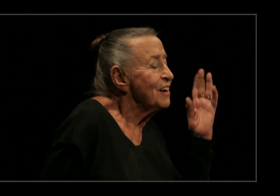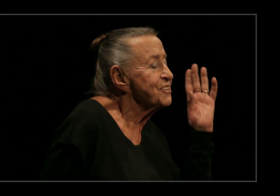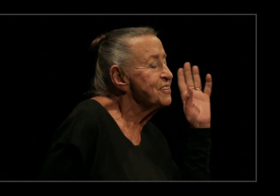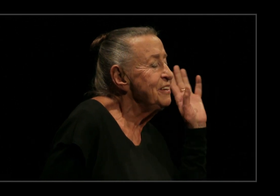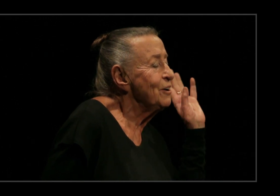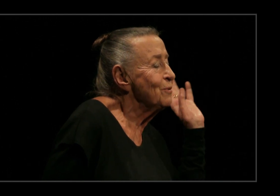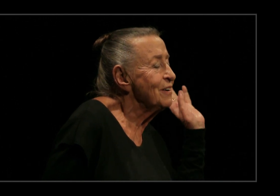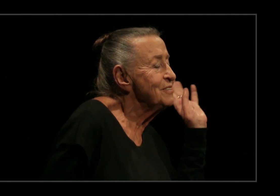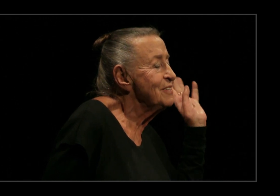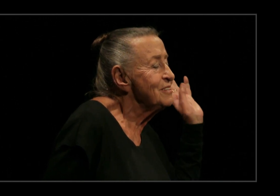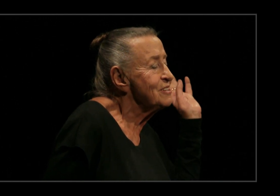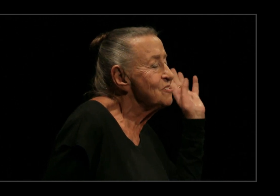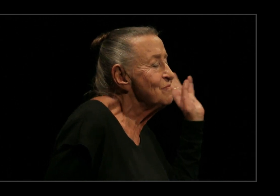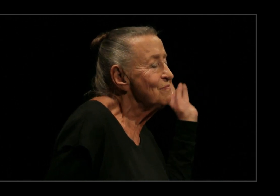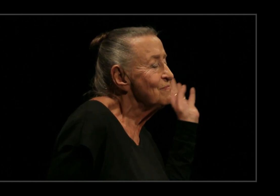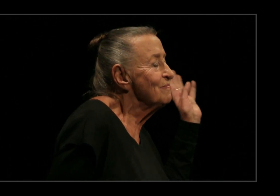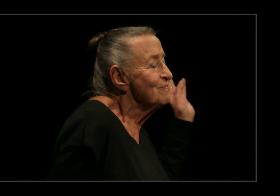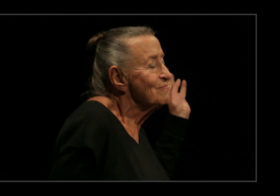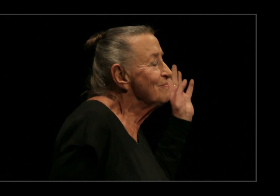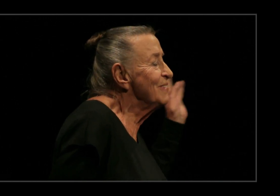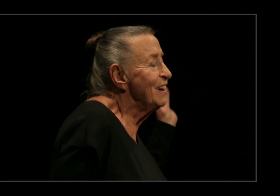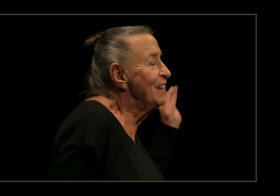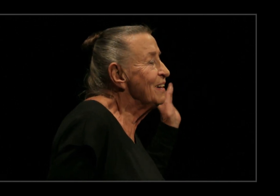until they faded